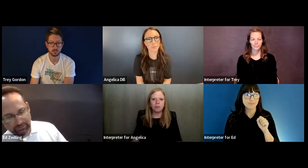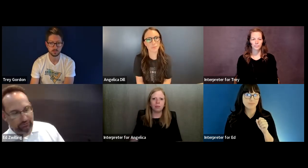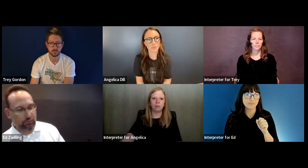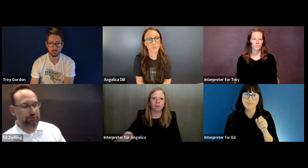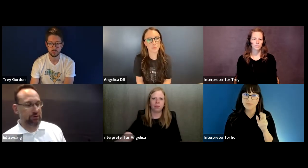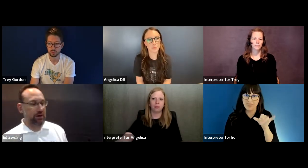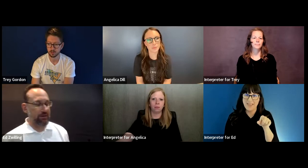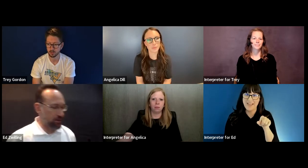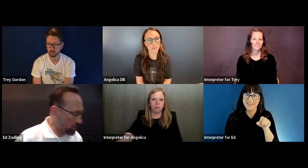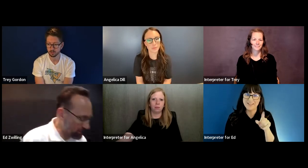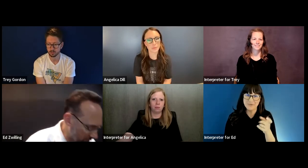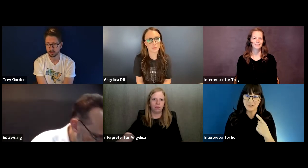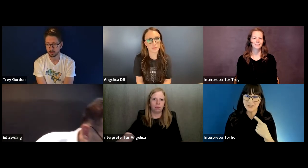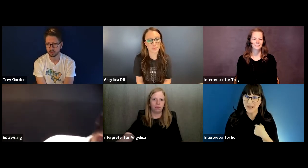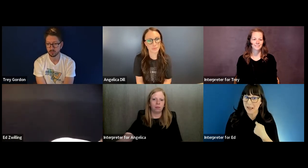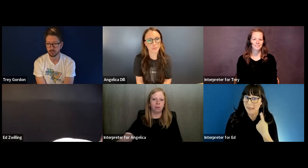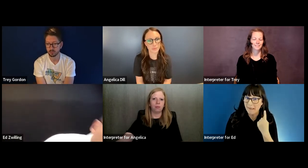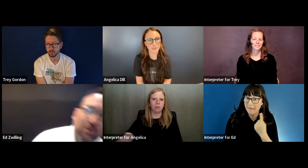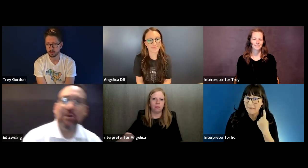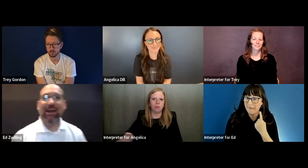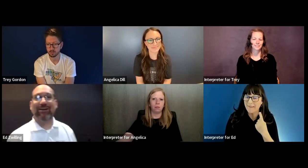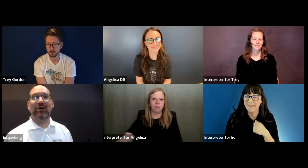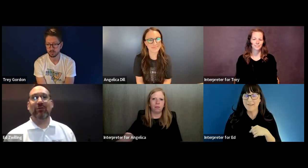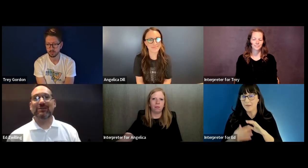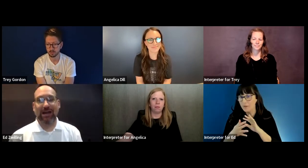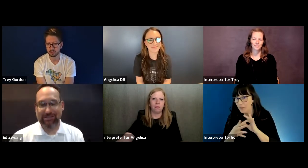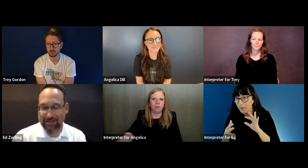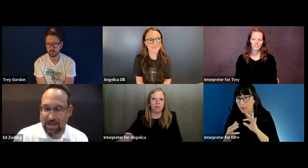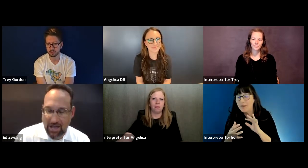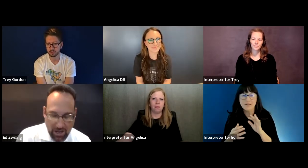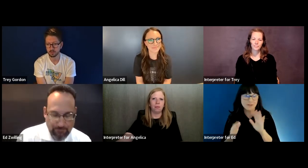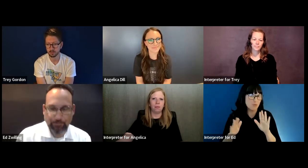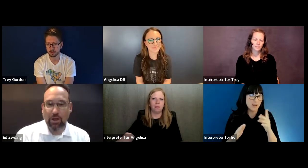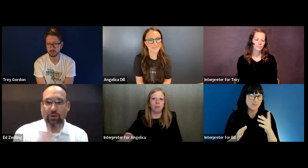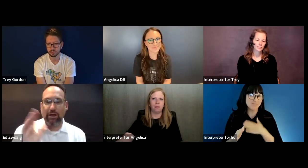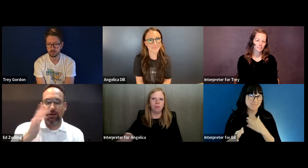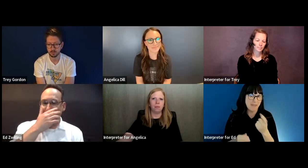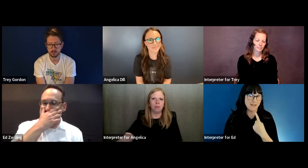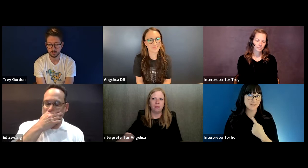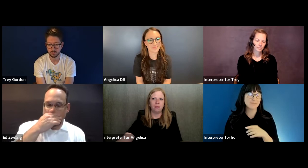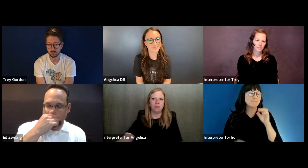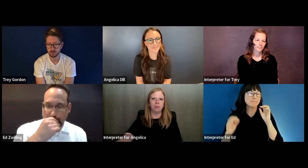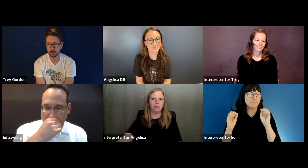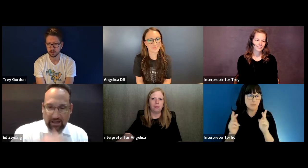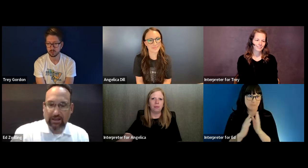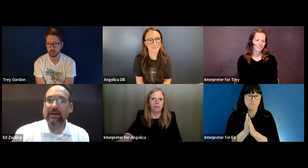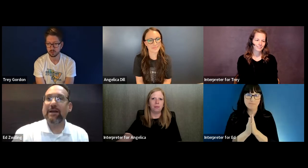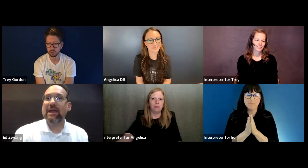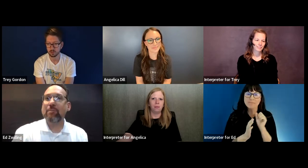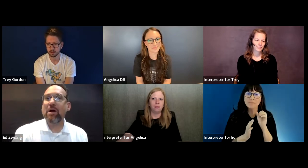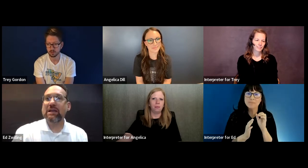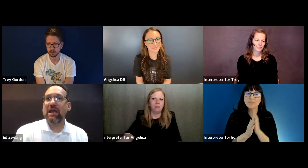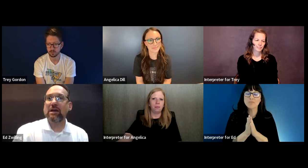looking forward to i know i thought it was trey's i'm glad you asked um okay so and i might can